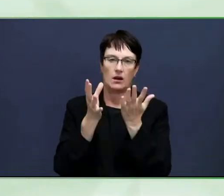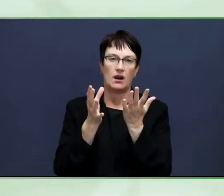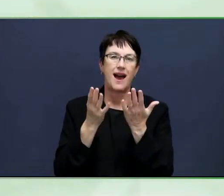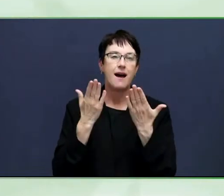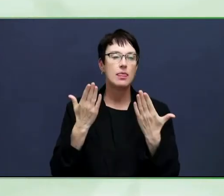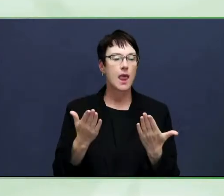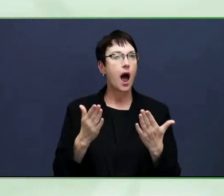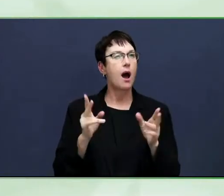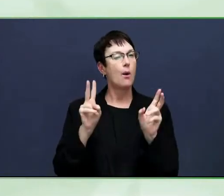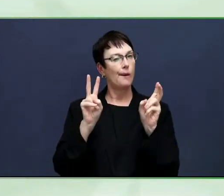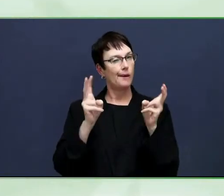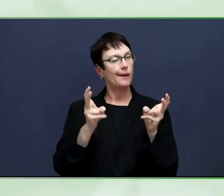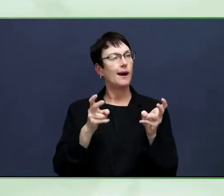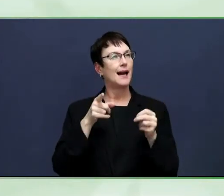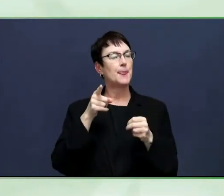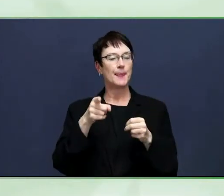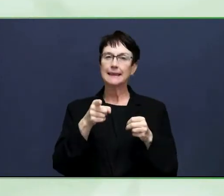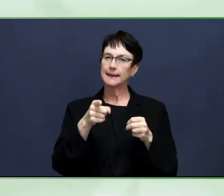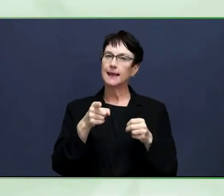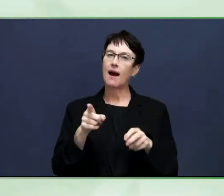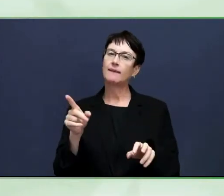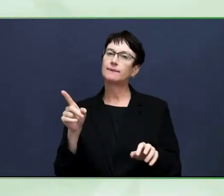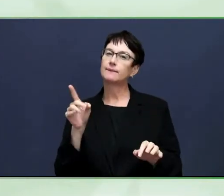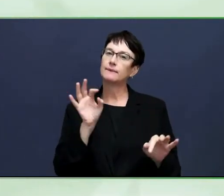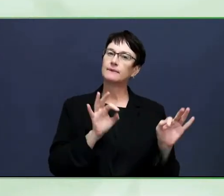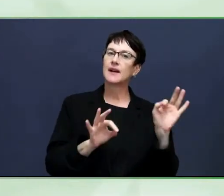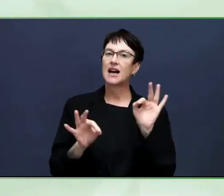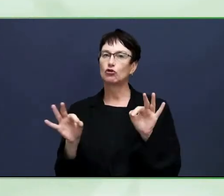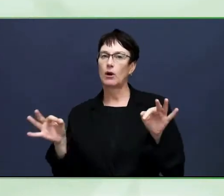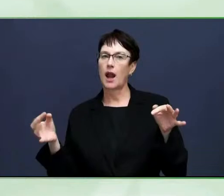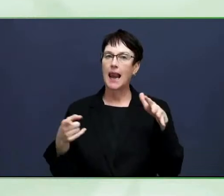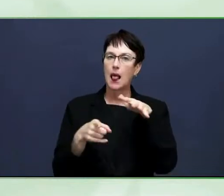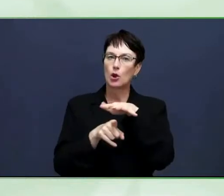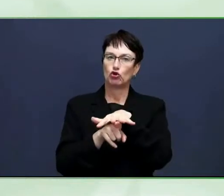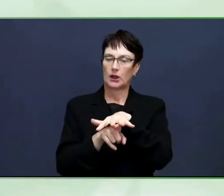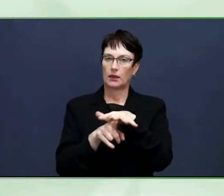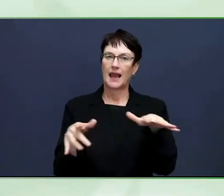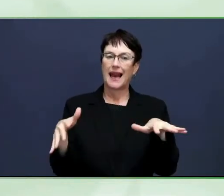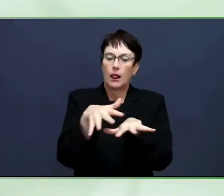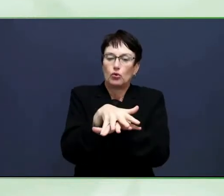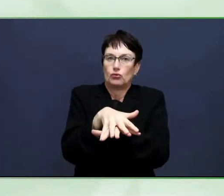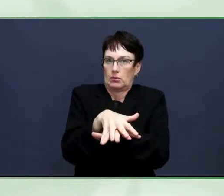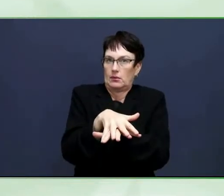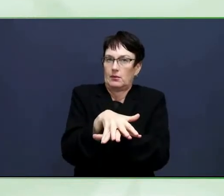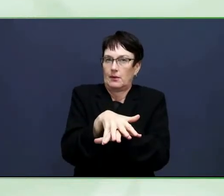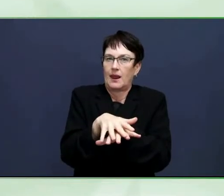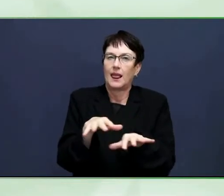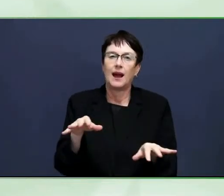Over the previous years we have had a few names such as Stella McCartney to come into